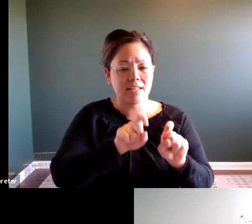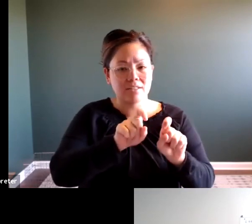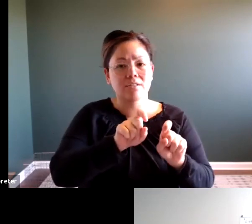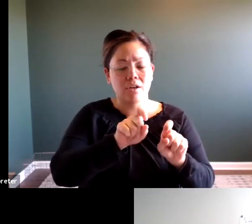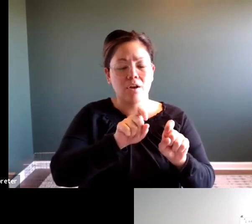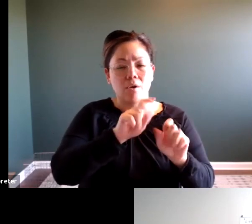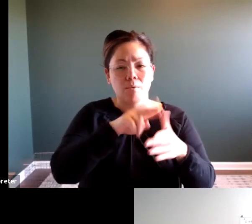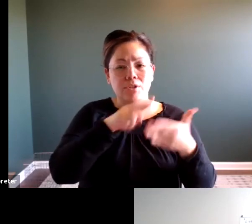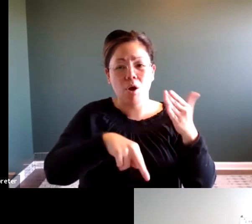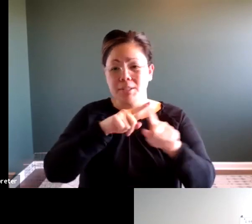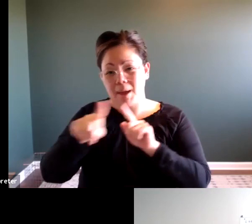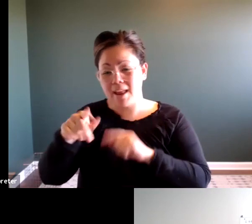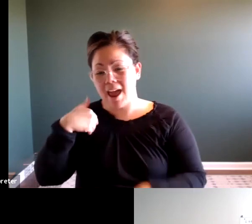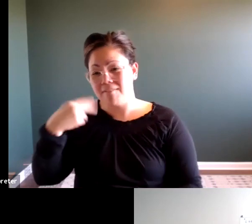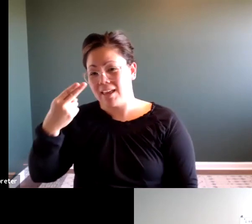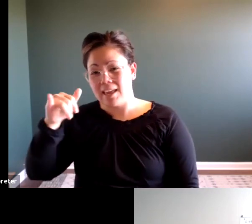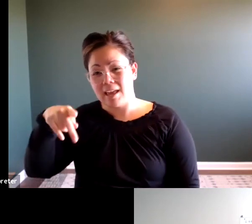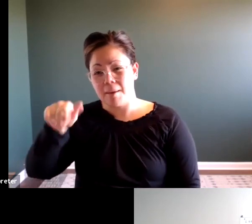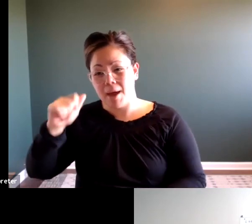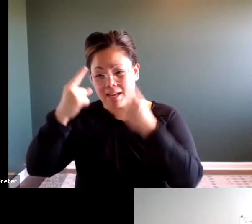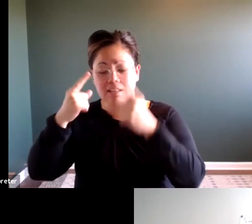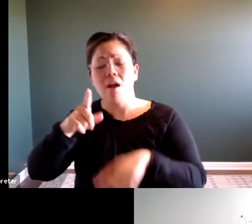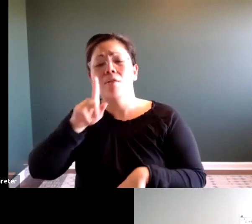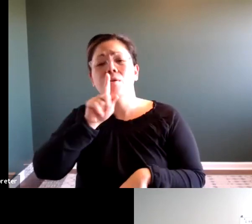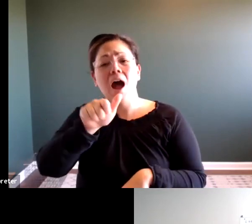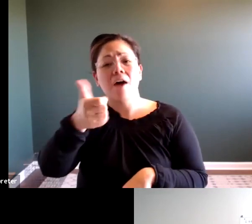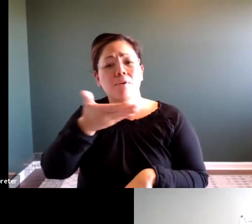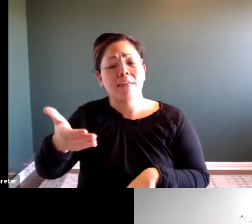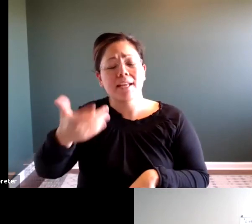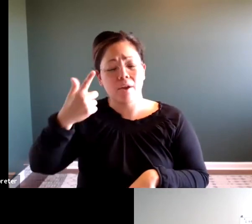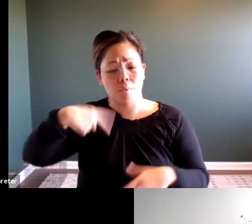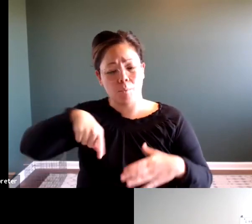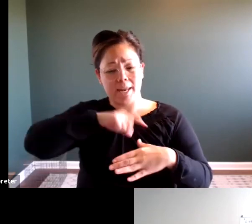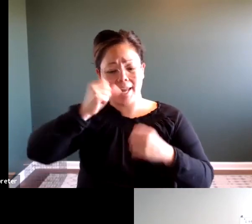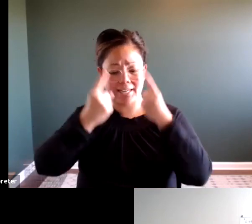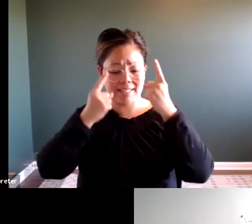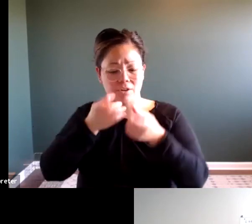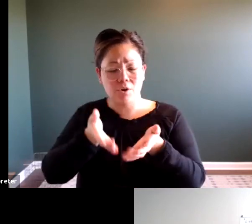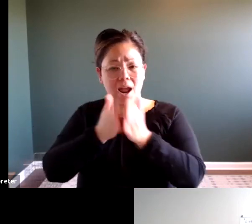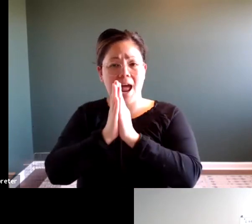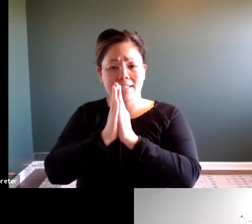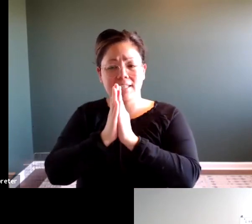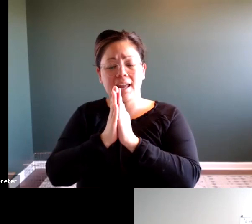Are there other items, venues could consider asking in the ticket buying process?